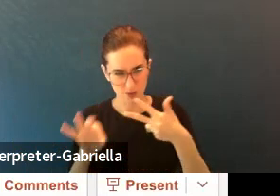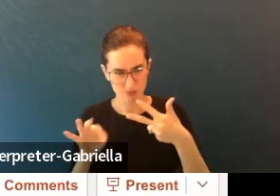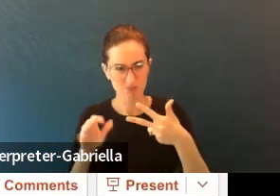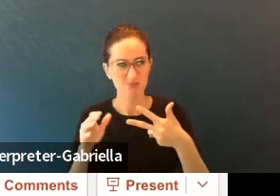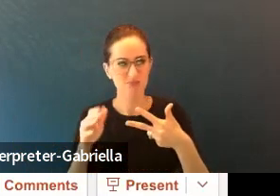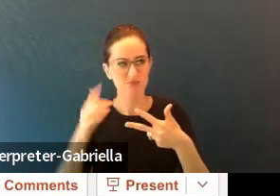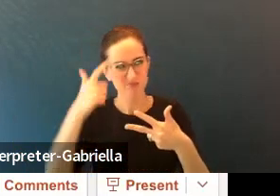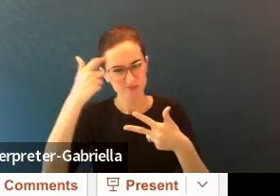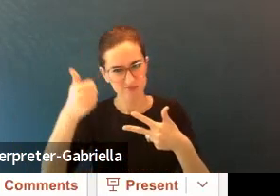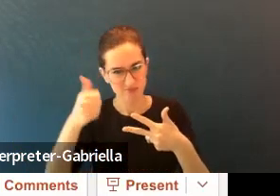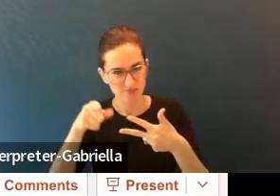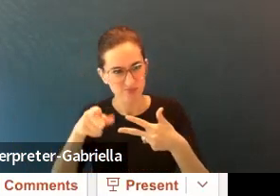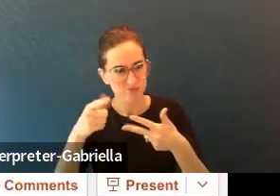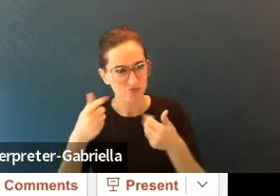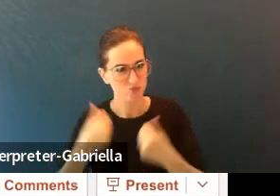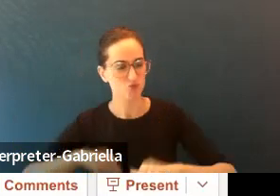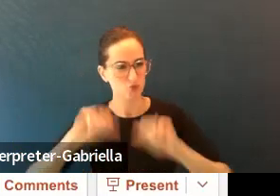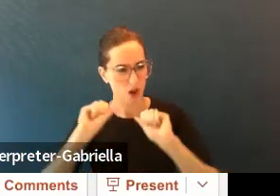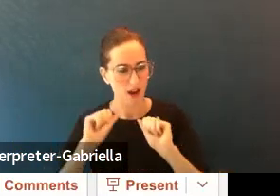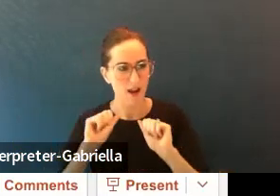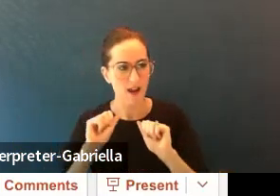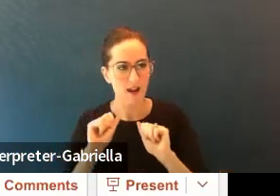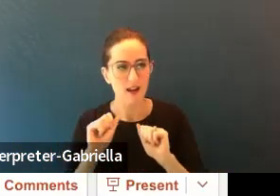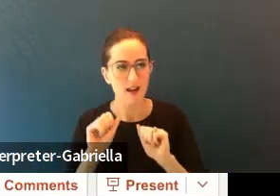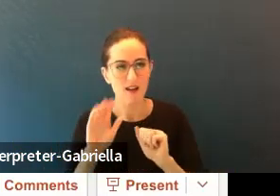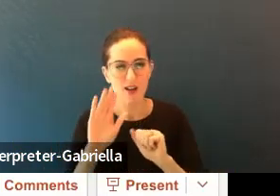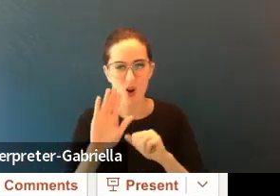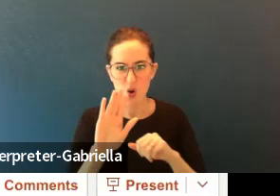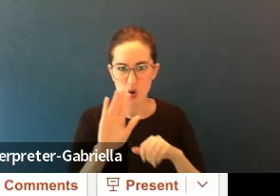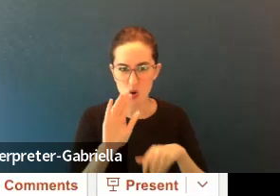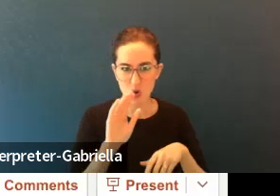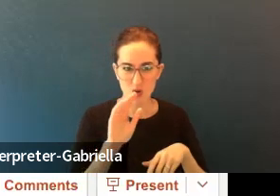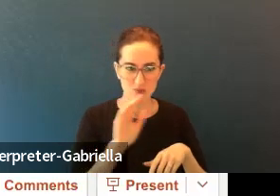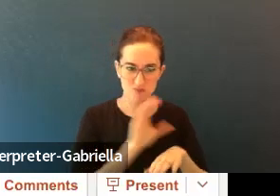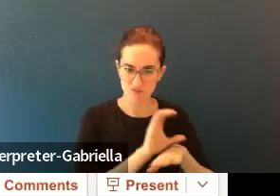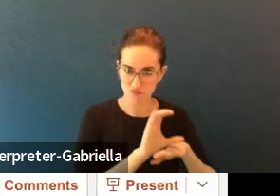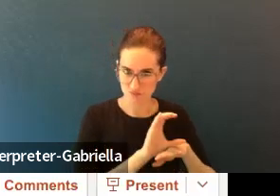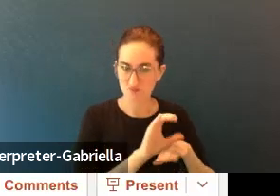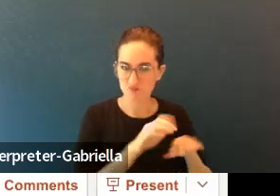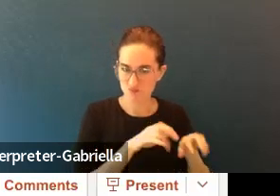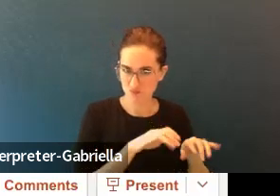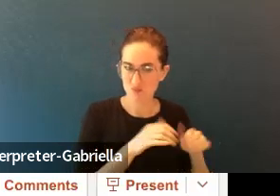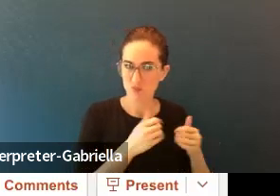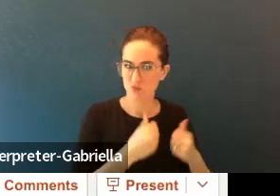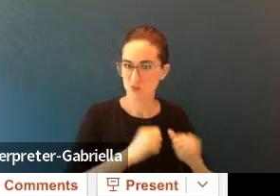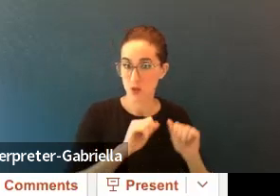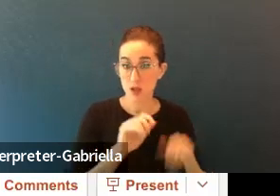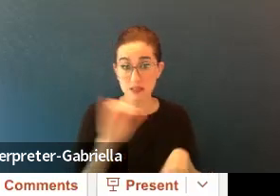and try out, if you can, on your computer. And you actually should also be able to do this on your phone. I've tried it.